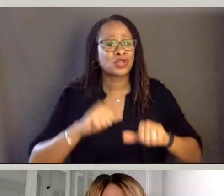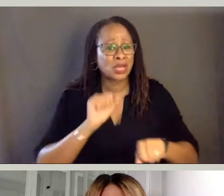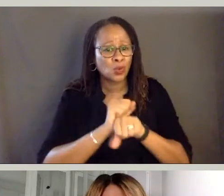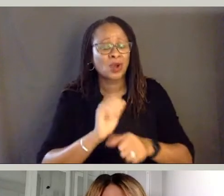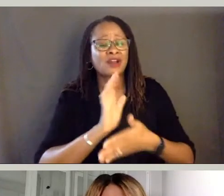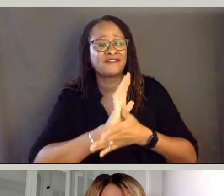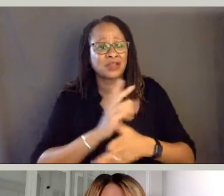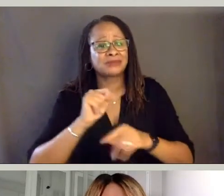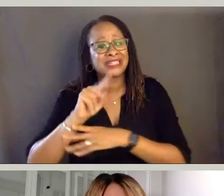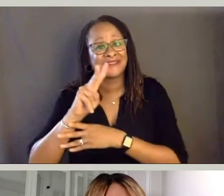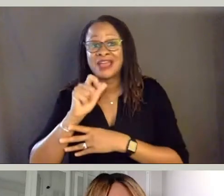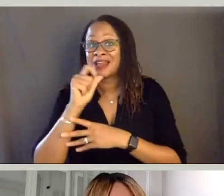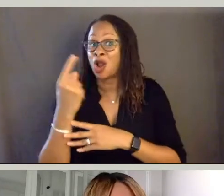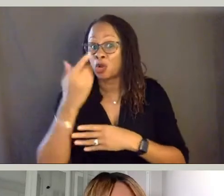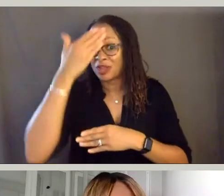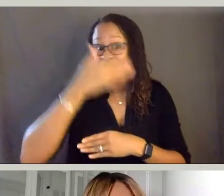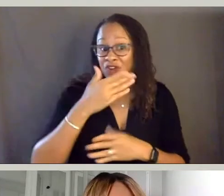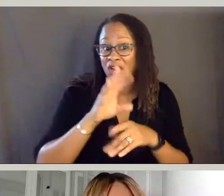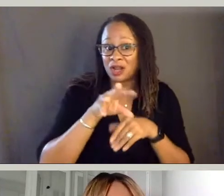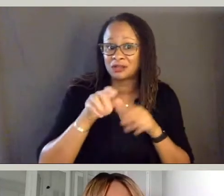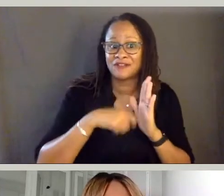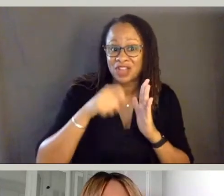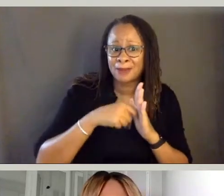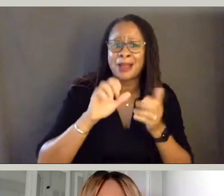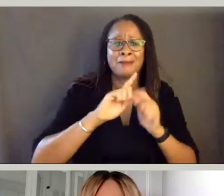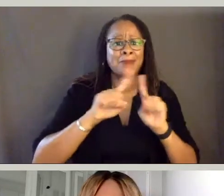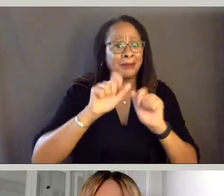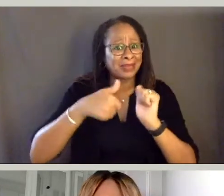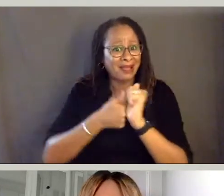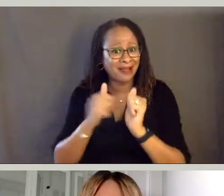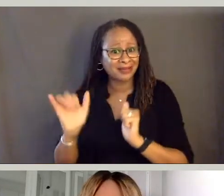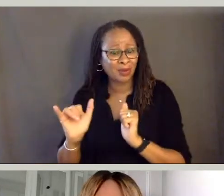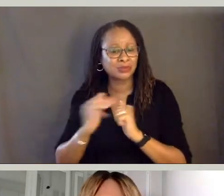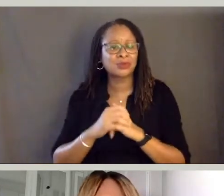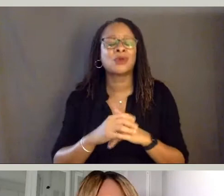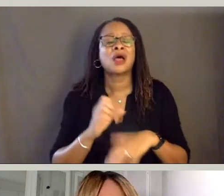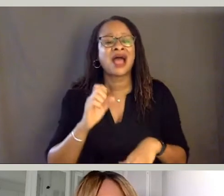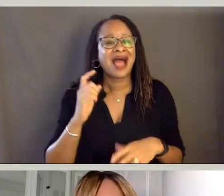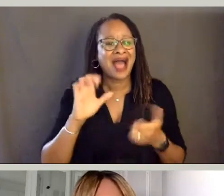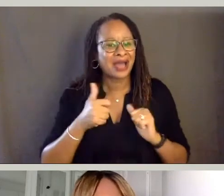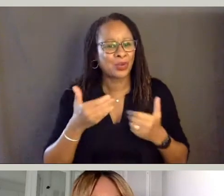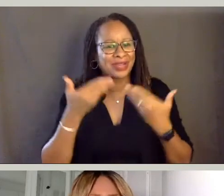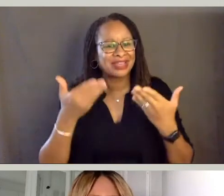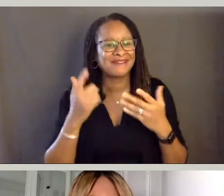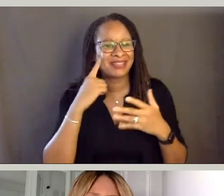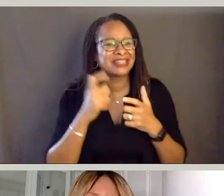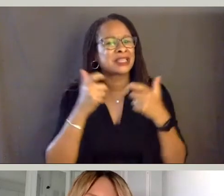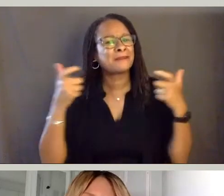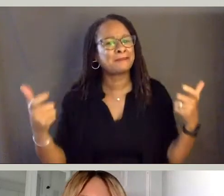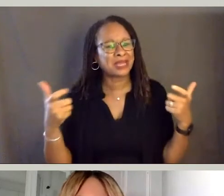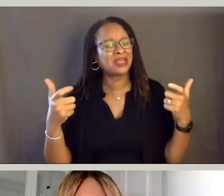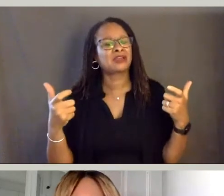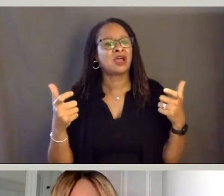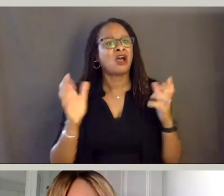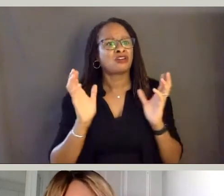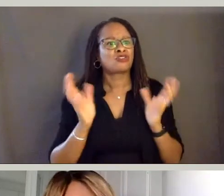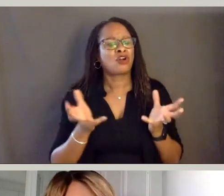not just in front of the camera, so that, like, how do we give... I think it's a bigger conversation around arts education, honestly,